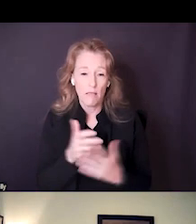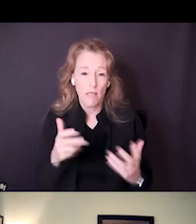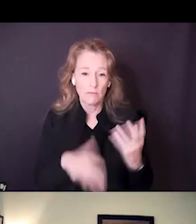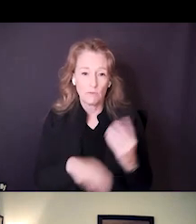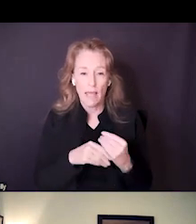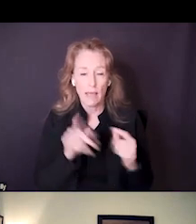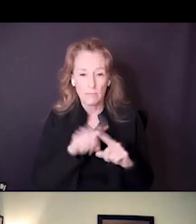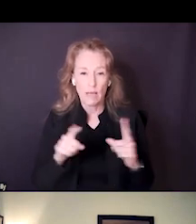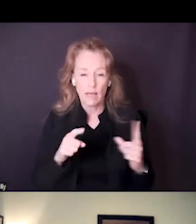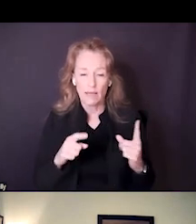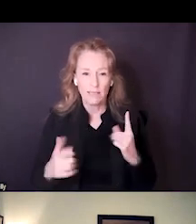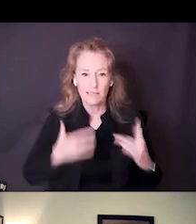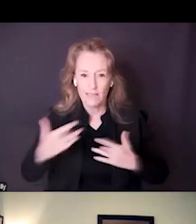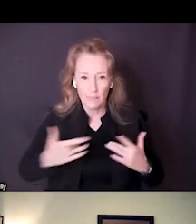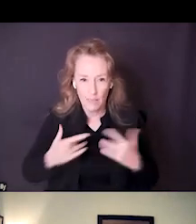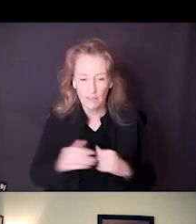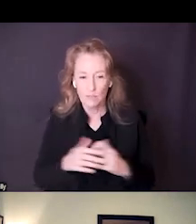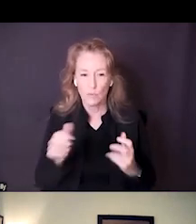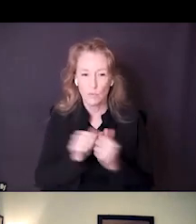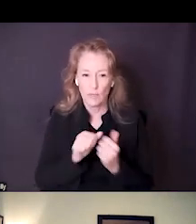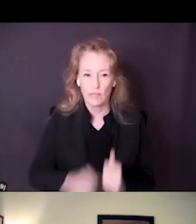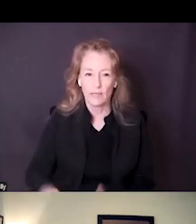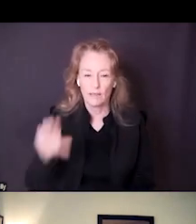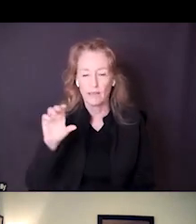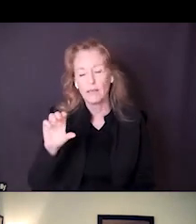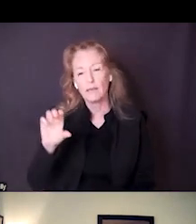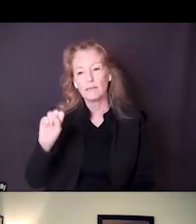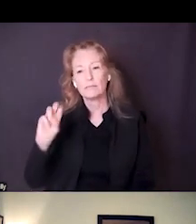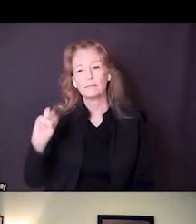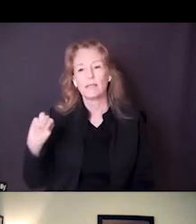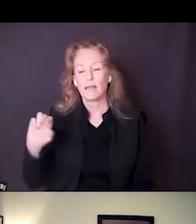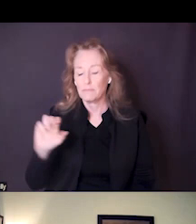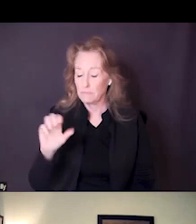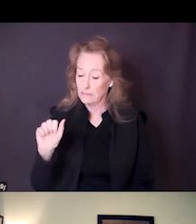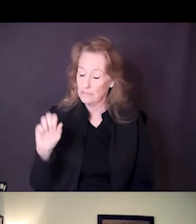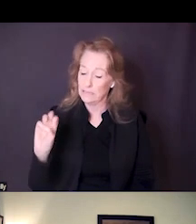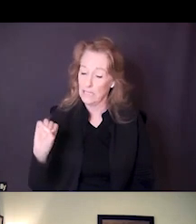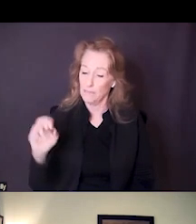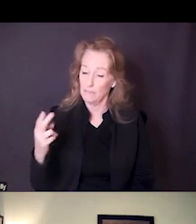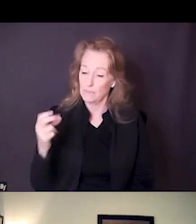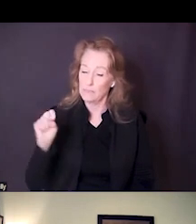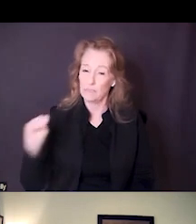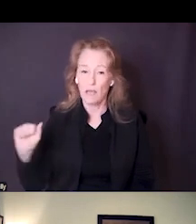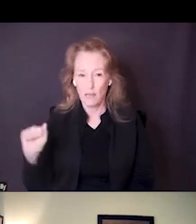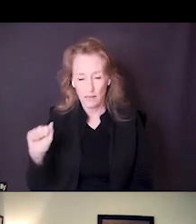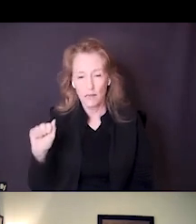SAMHSA'S VISION AND HOW THEY LOOK AT THIS WHOLE PROCESS EXCITED ME TO NO END. I WAS VERY HONORED TO BE APART OF THIS BECAUSE